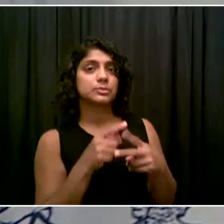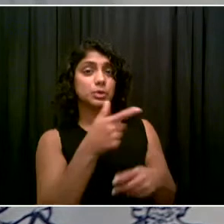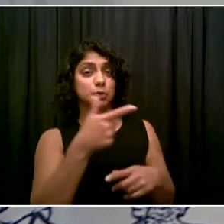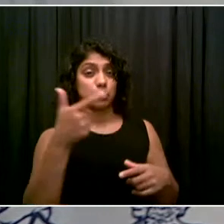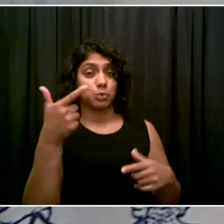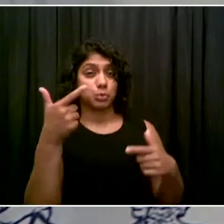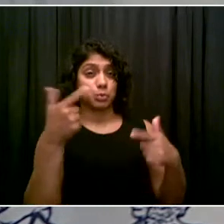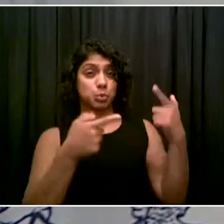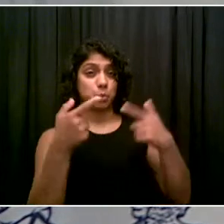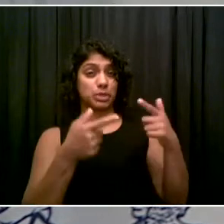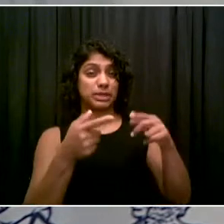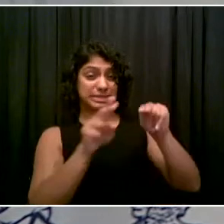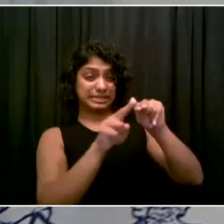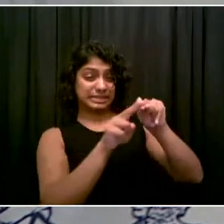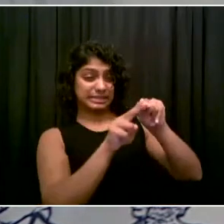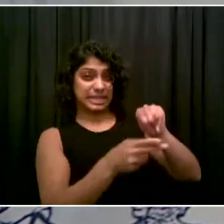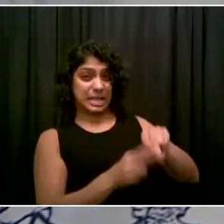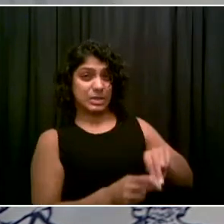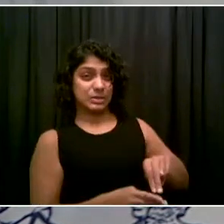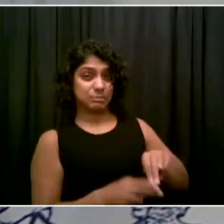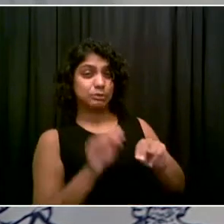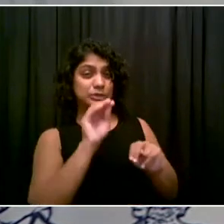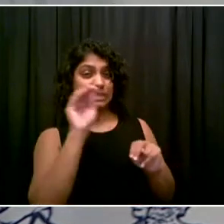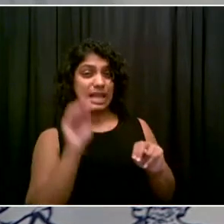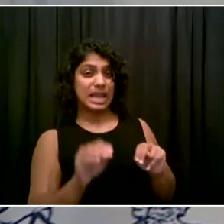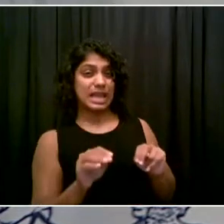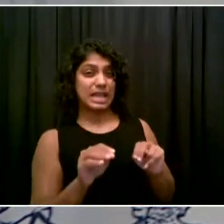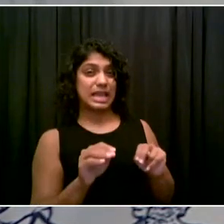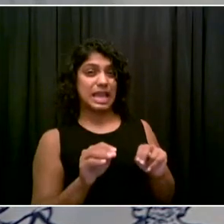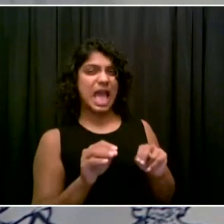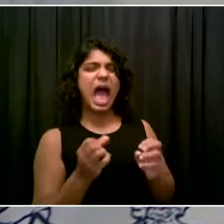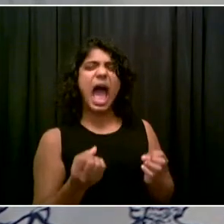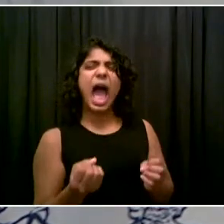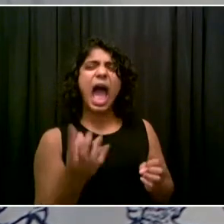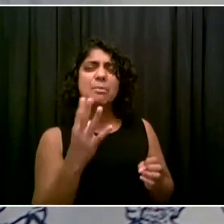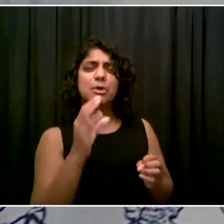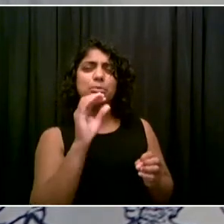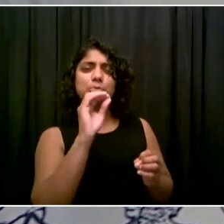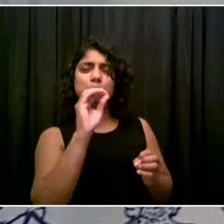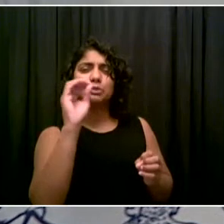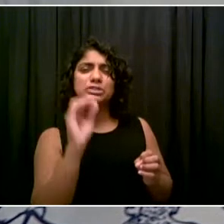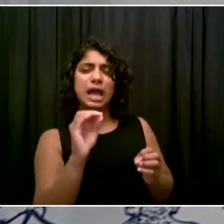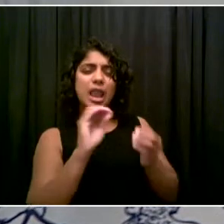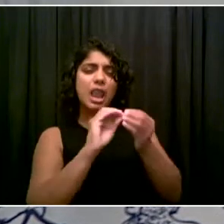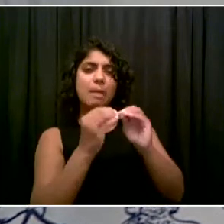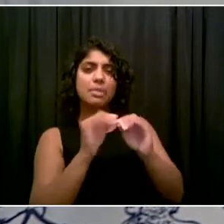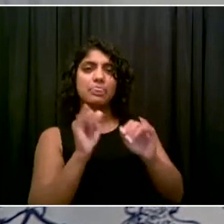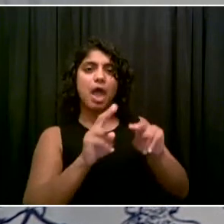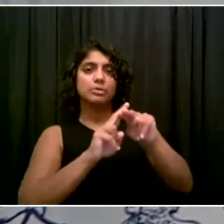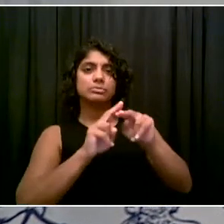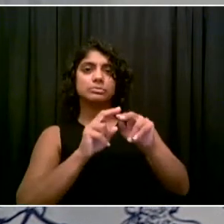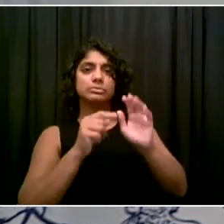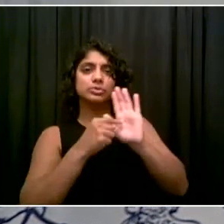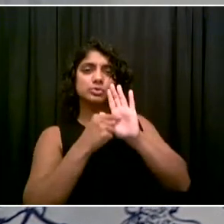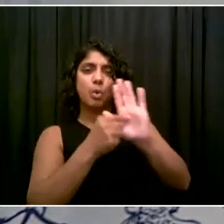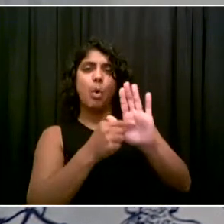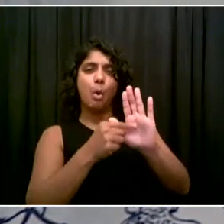QUESTIONS IF I MIGHT. YOU TALKED ABOUT DECLINE IN SHOOTINGS AND MURDERS BUT YOU HAVEN'T PROVIDED THE ACTUAL